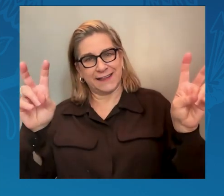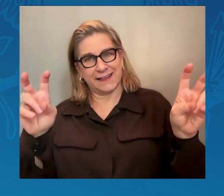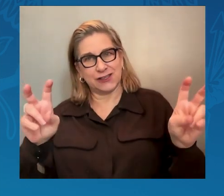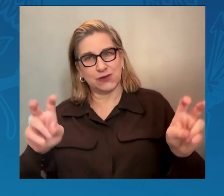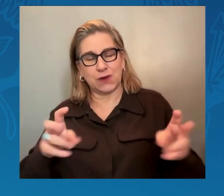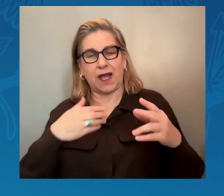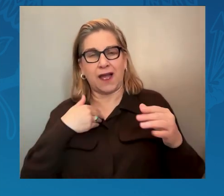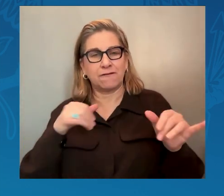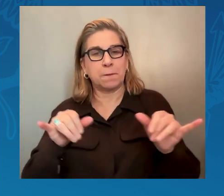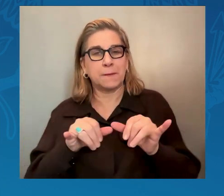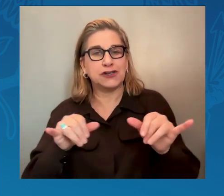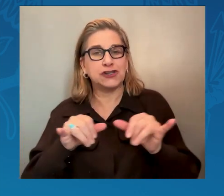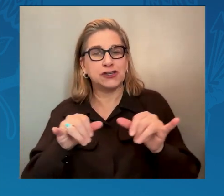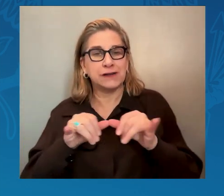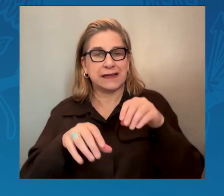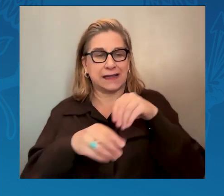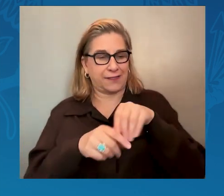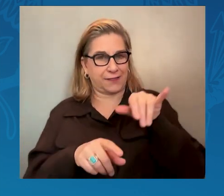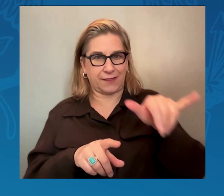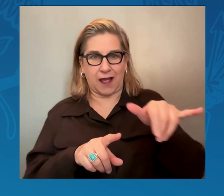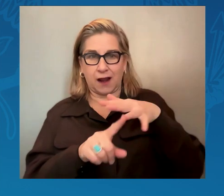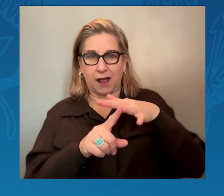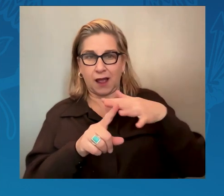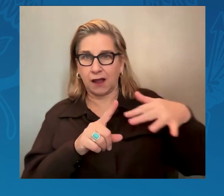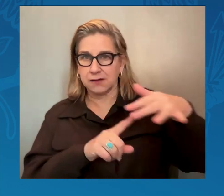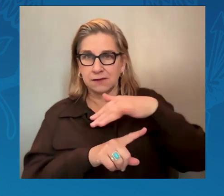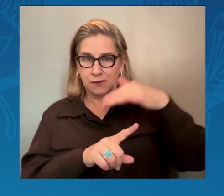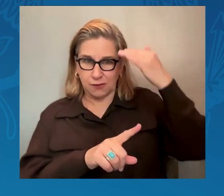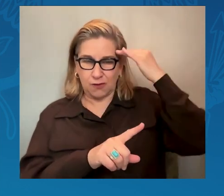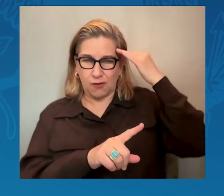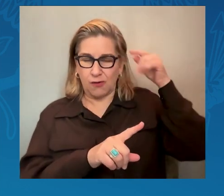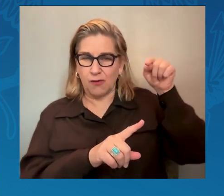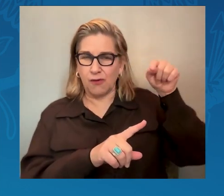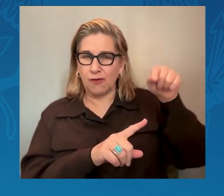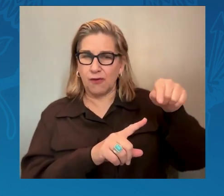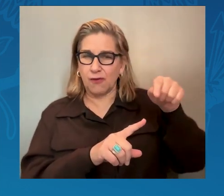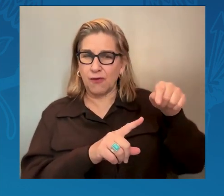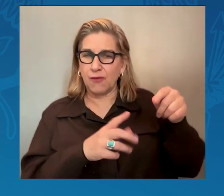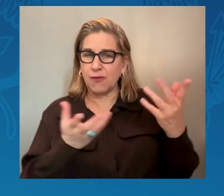is a charge to do much better, which is that the United States of America